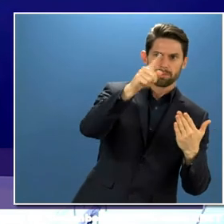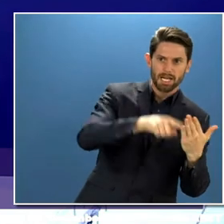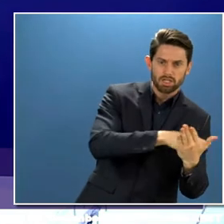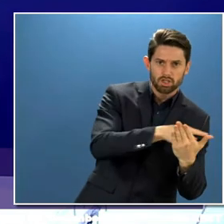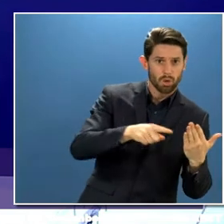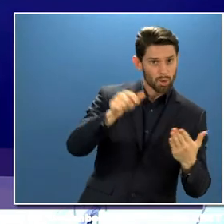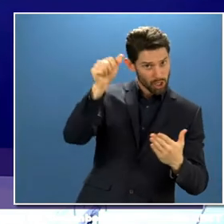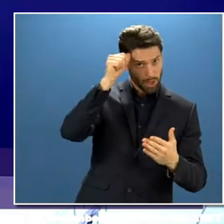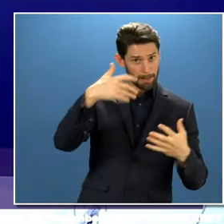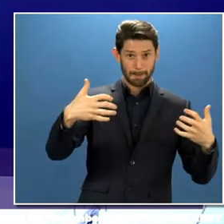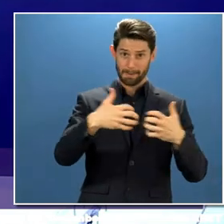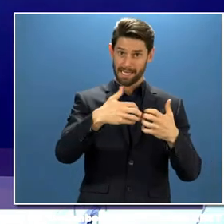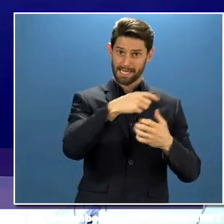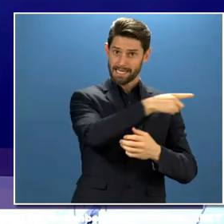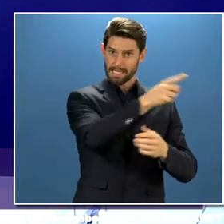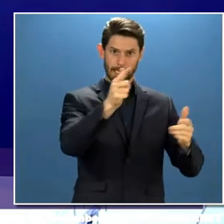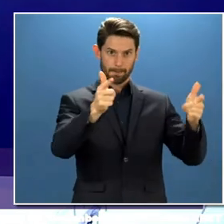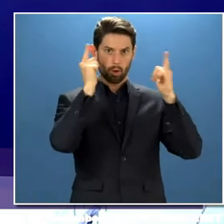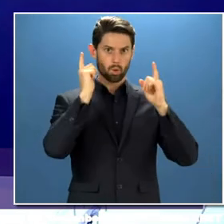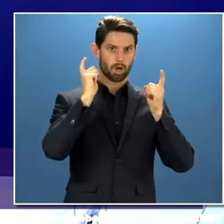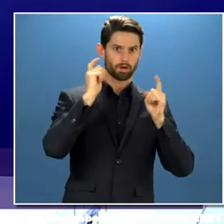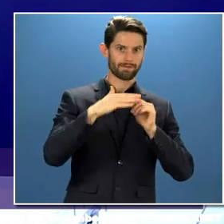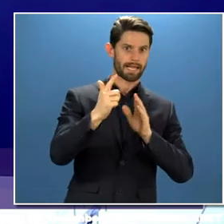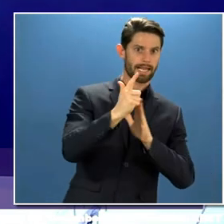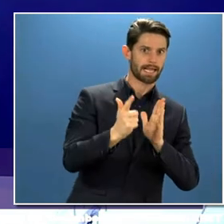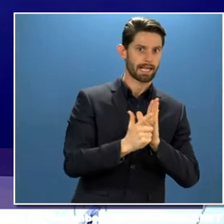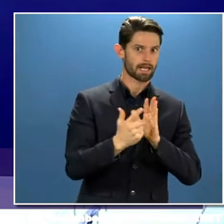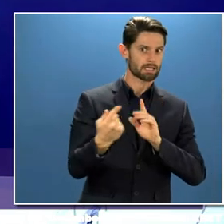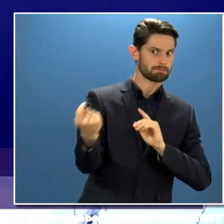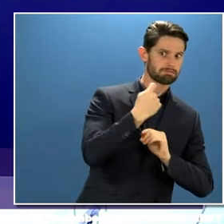because they are worried about the legal consequences of failure in that area.